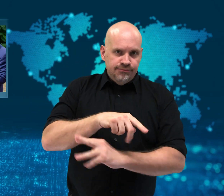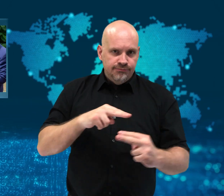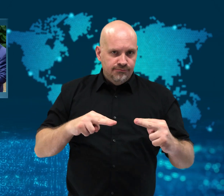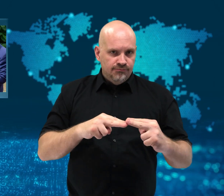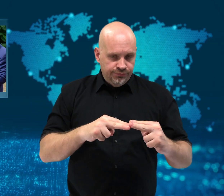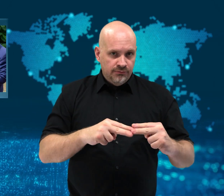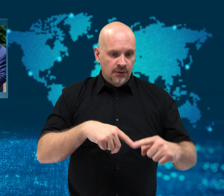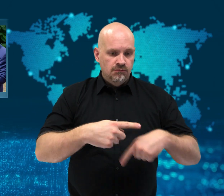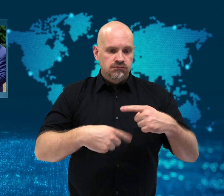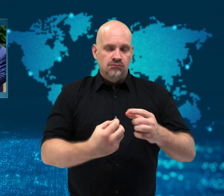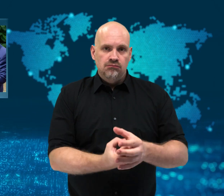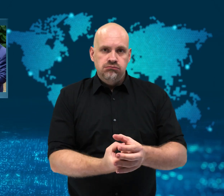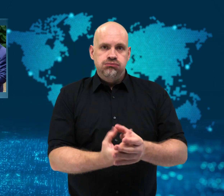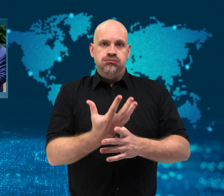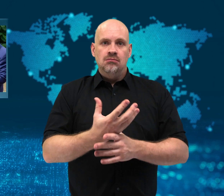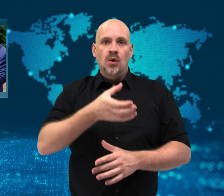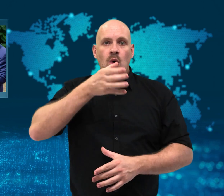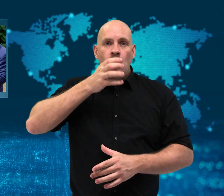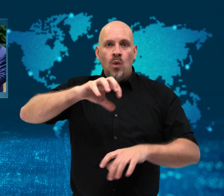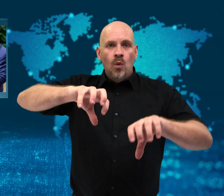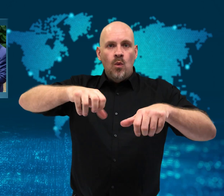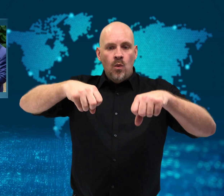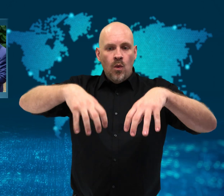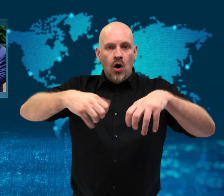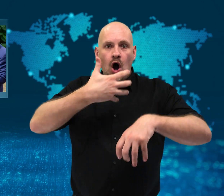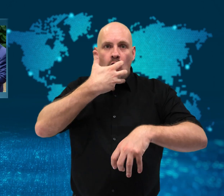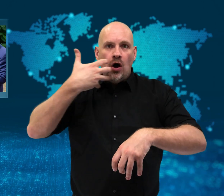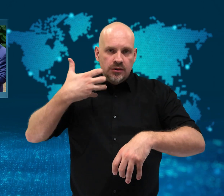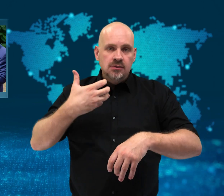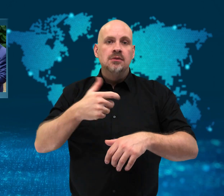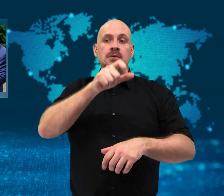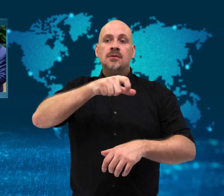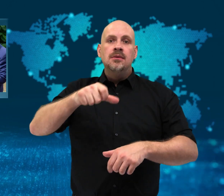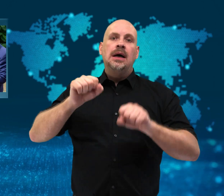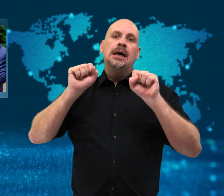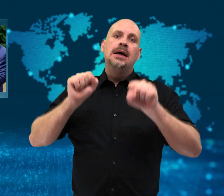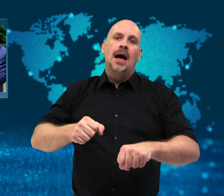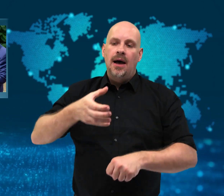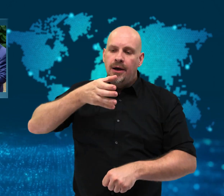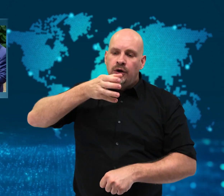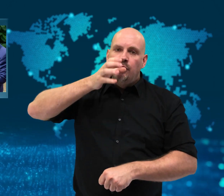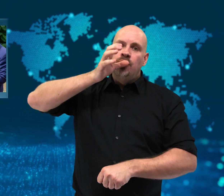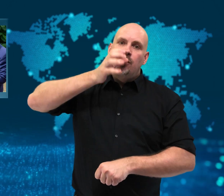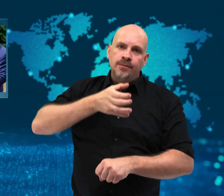to heat water for hand-washing and tea.